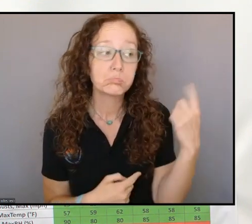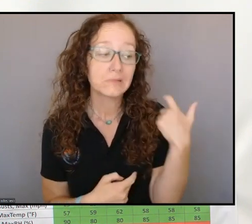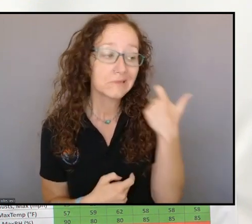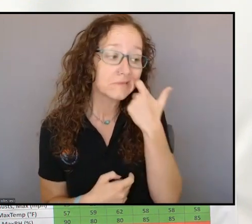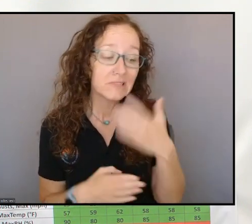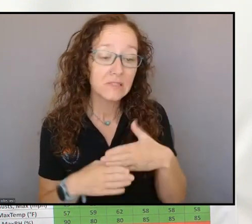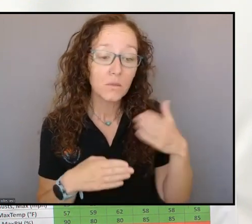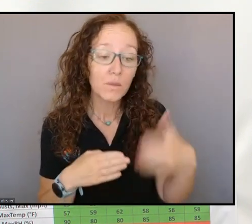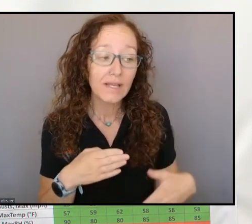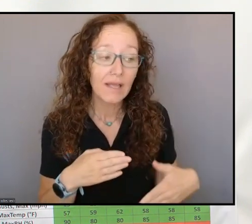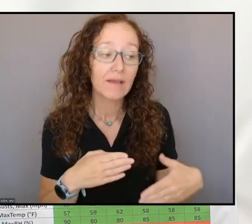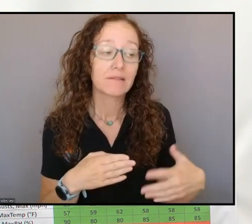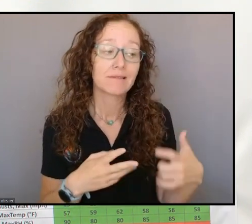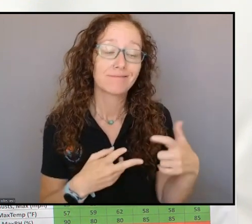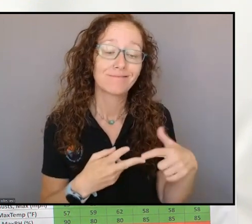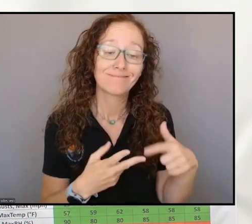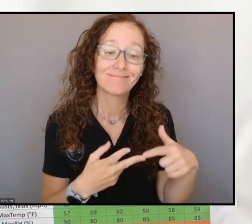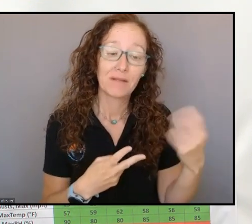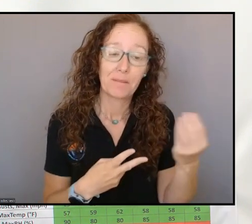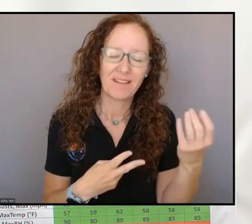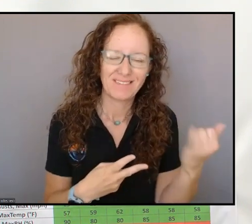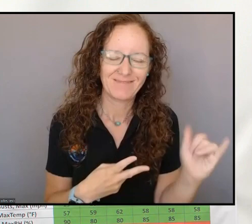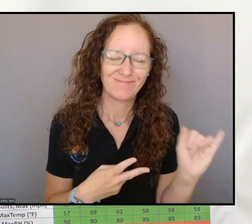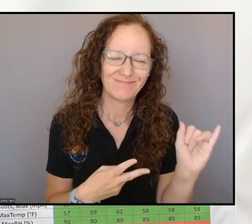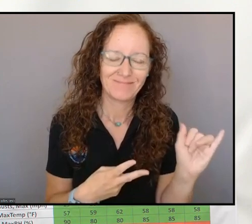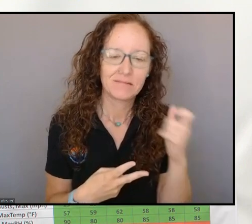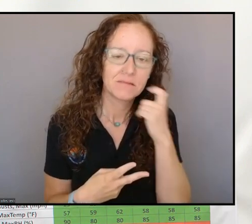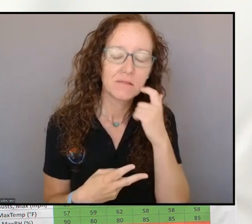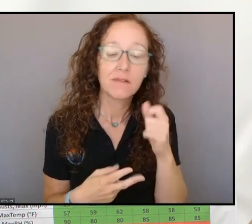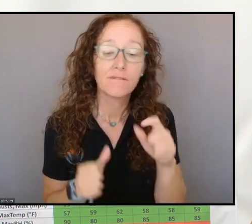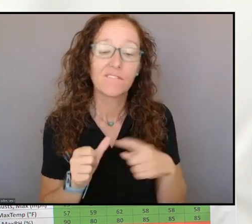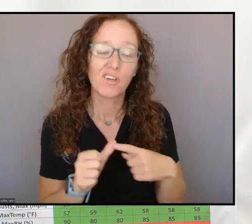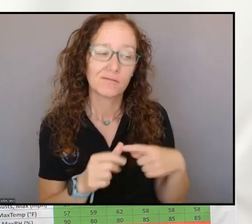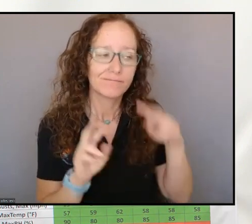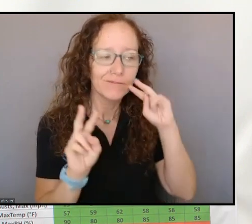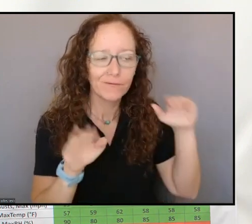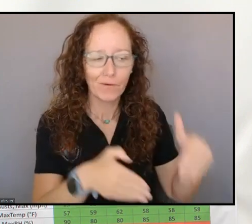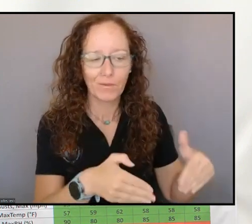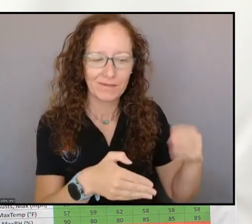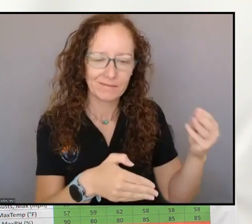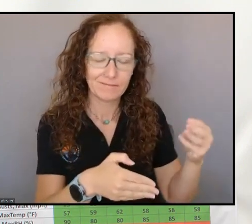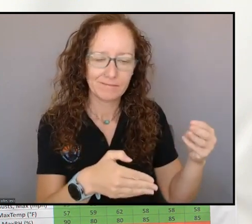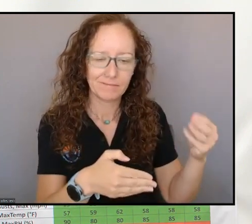first of all, we'll start with yesterday. Here on the left we have a graphic that shows the amount of precipitation across